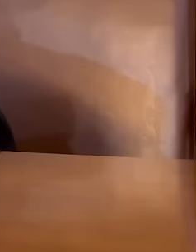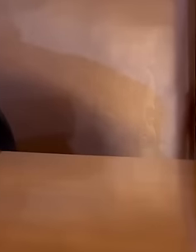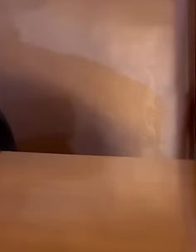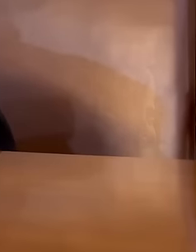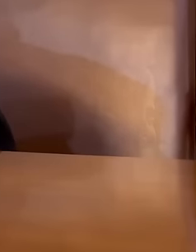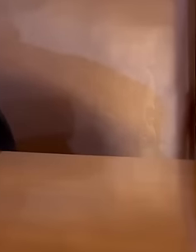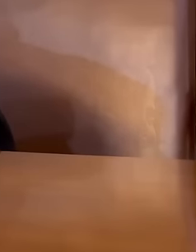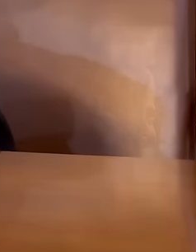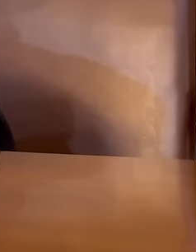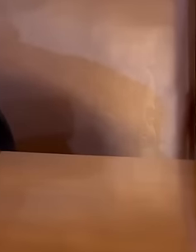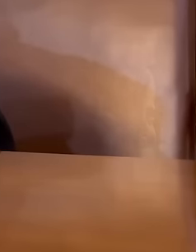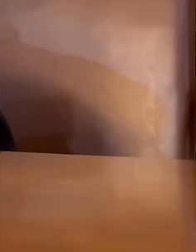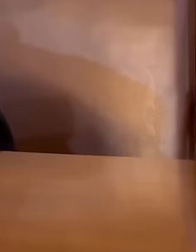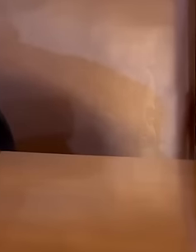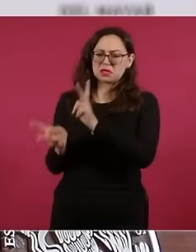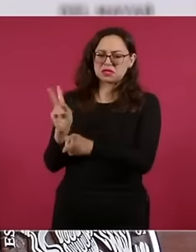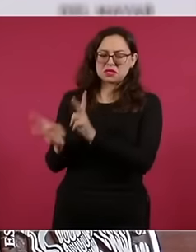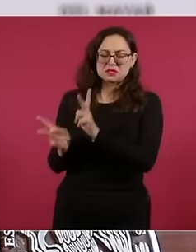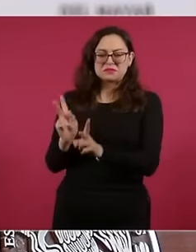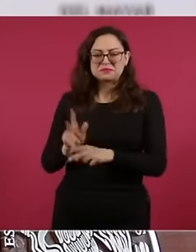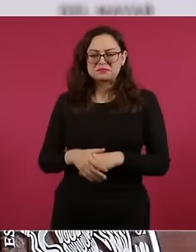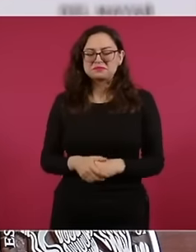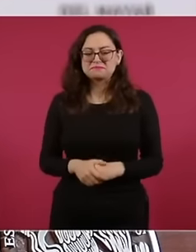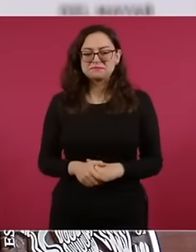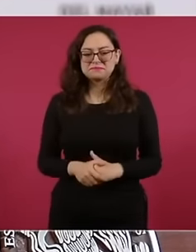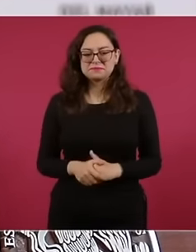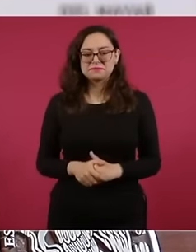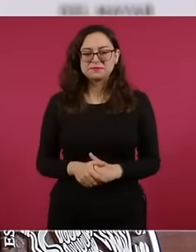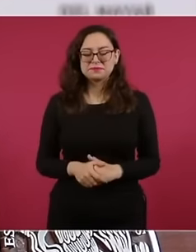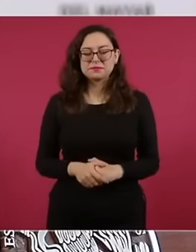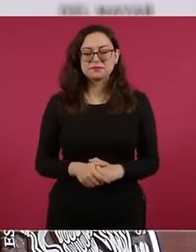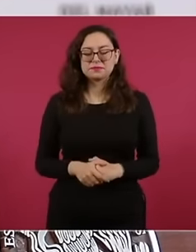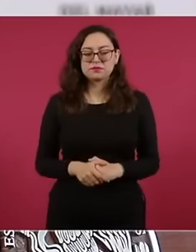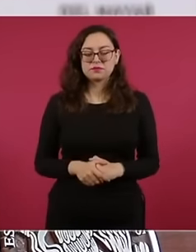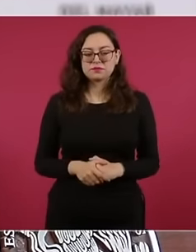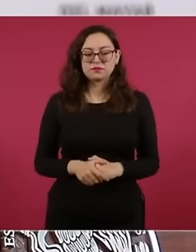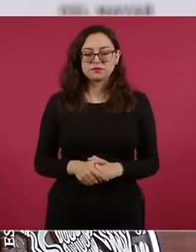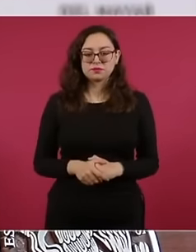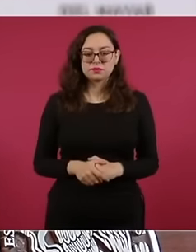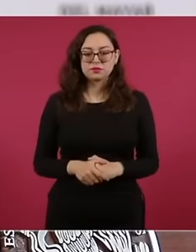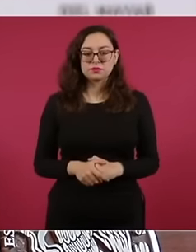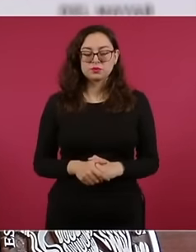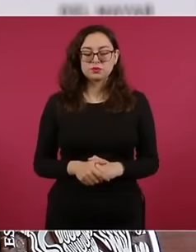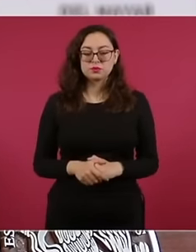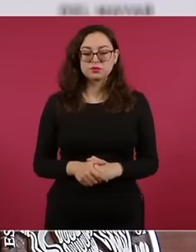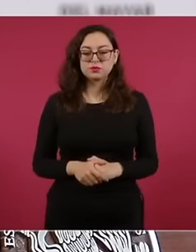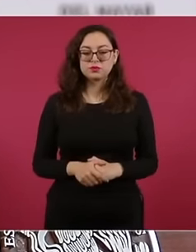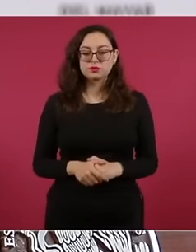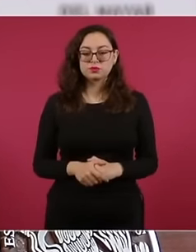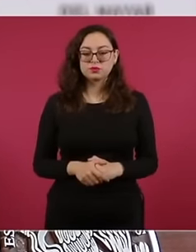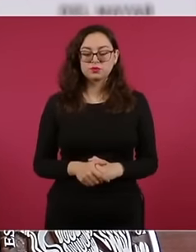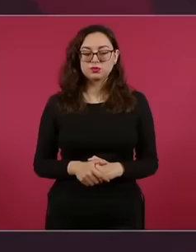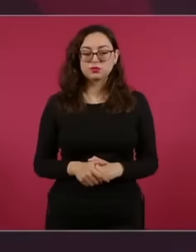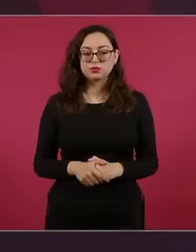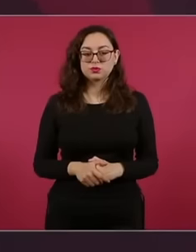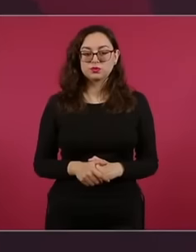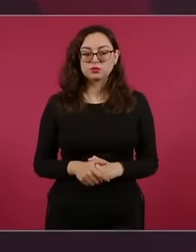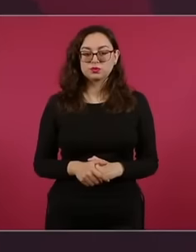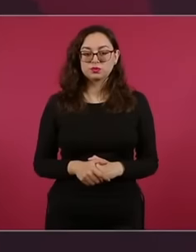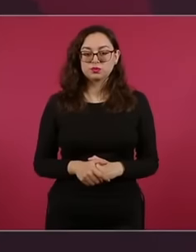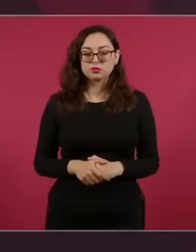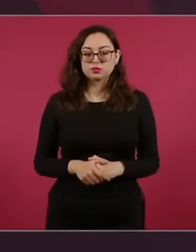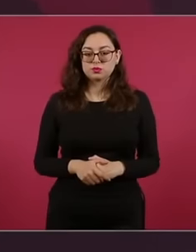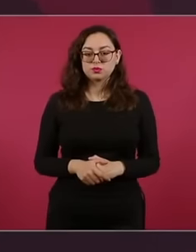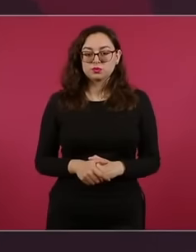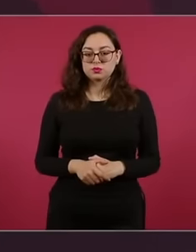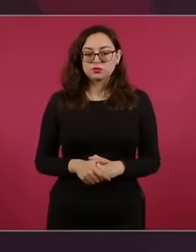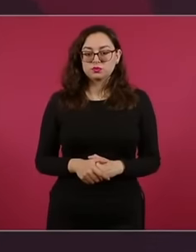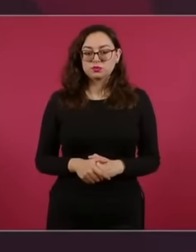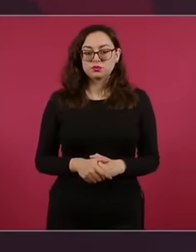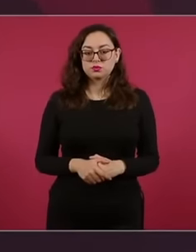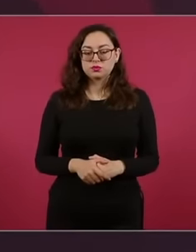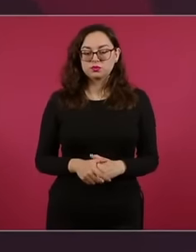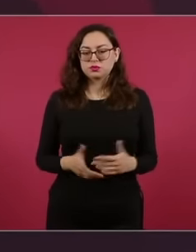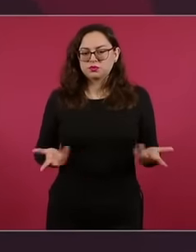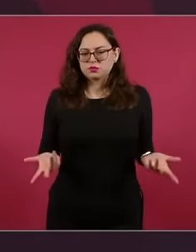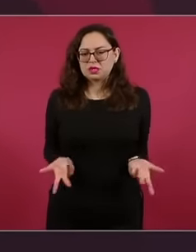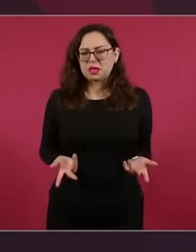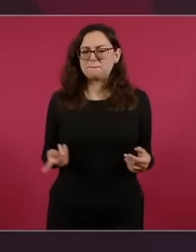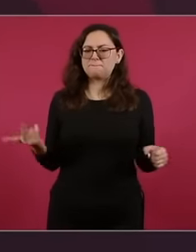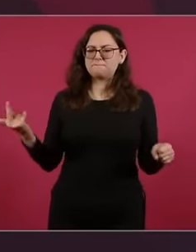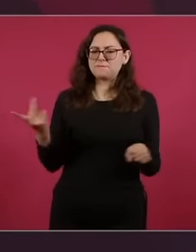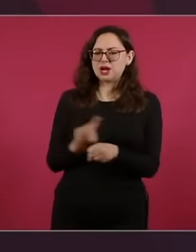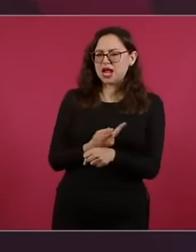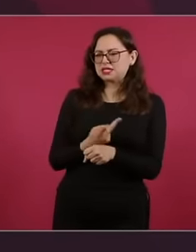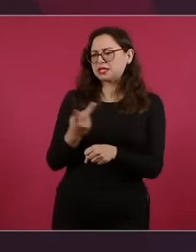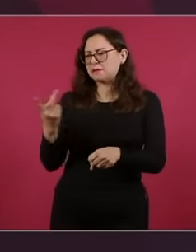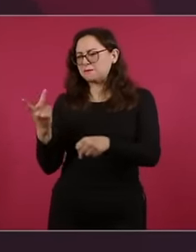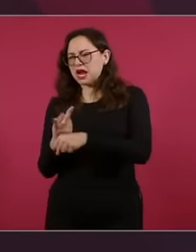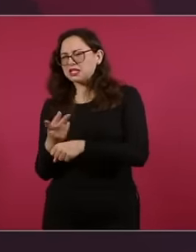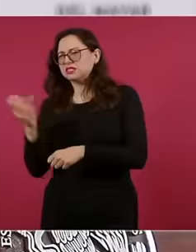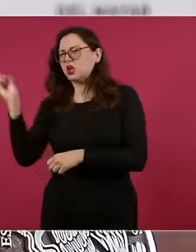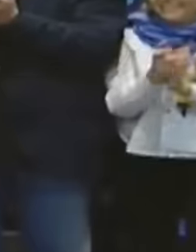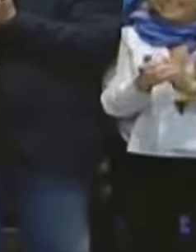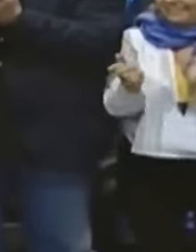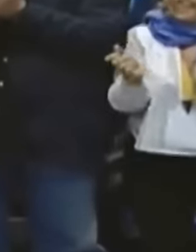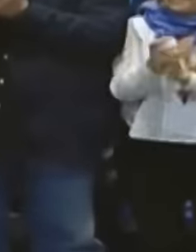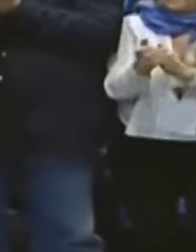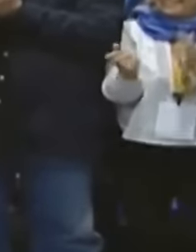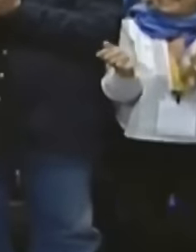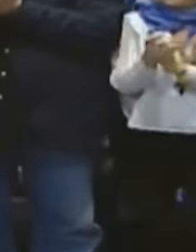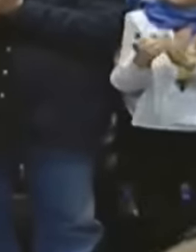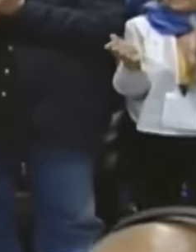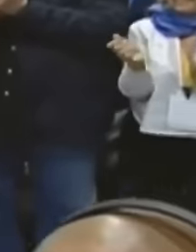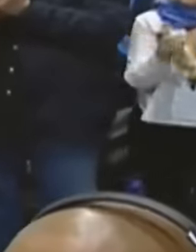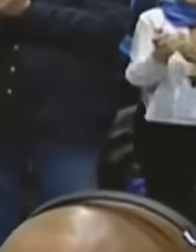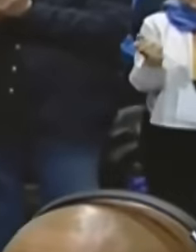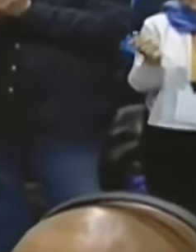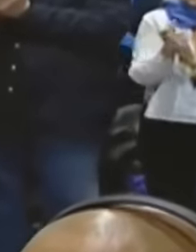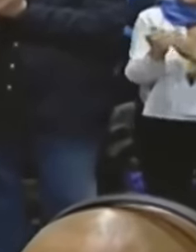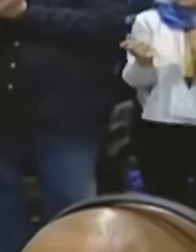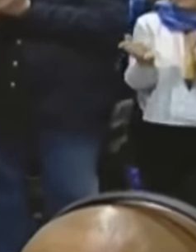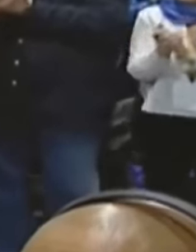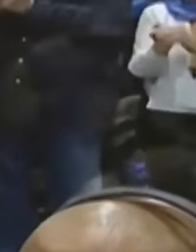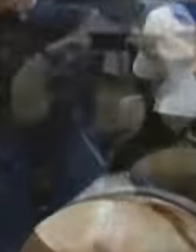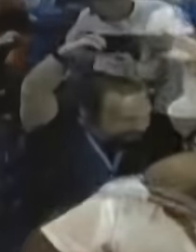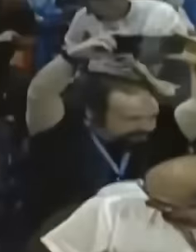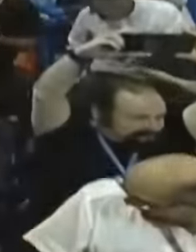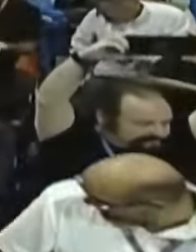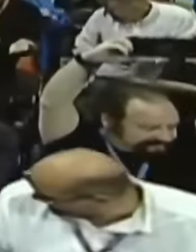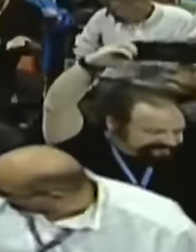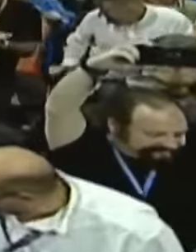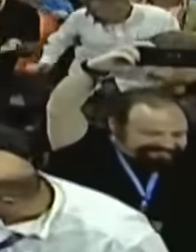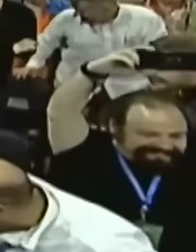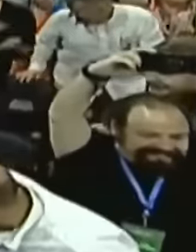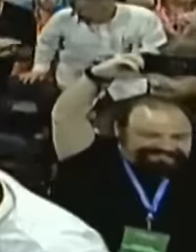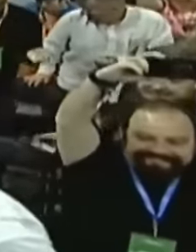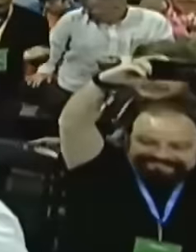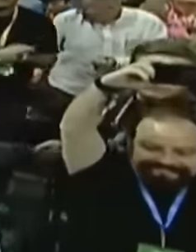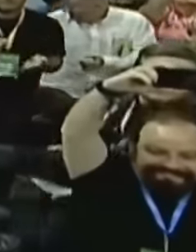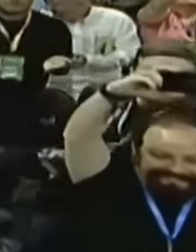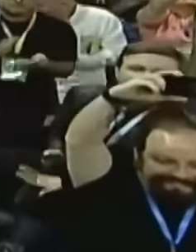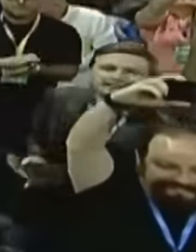talk about the positions that are taken in the case of Venezuela. We have